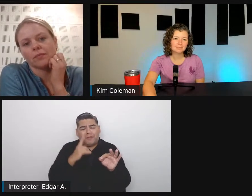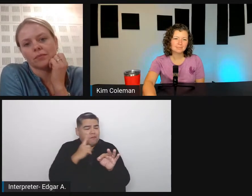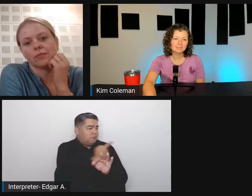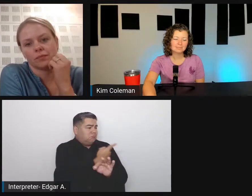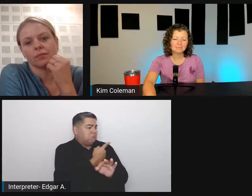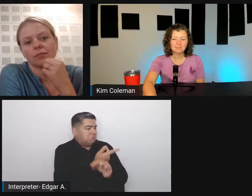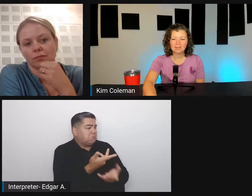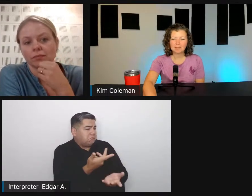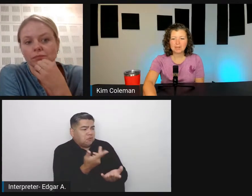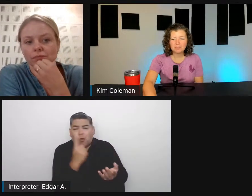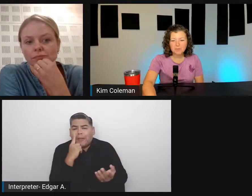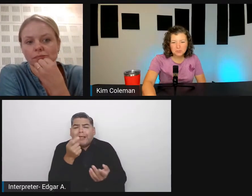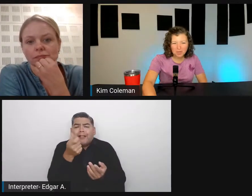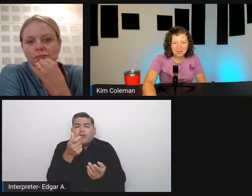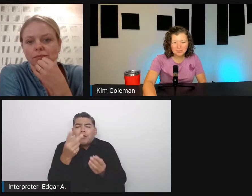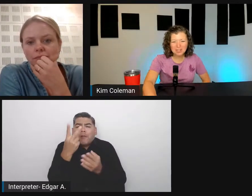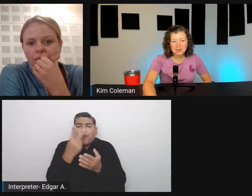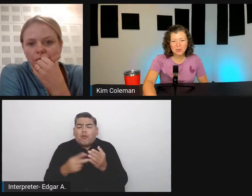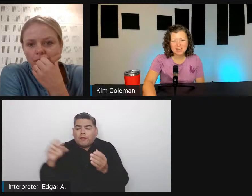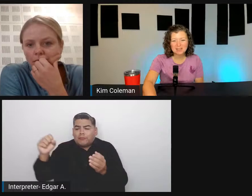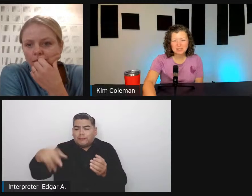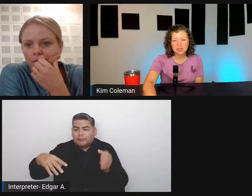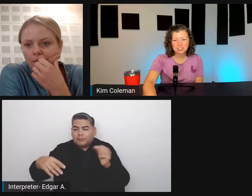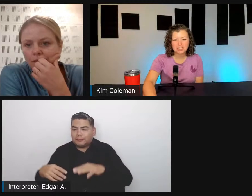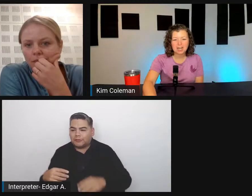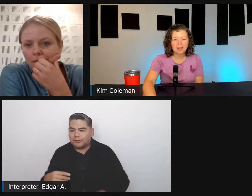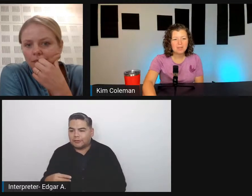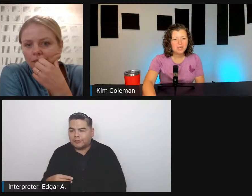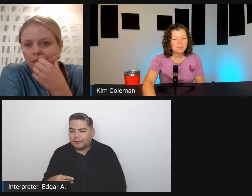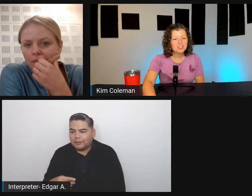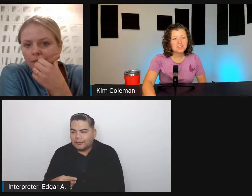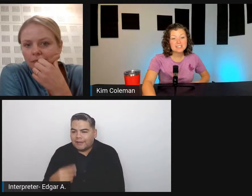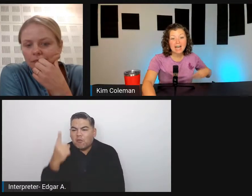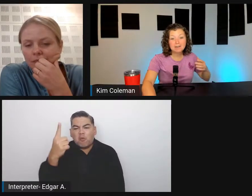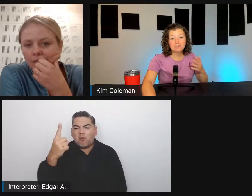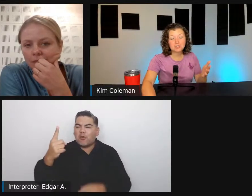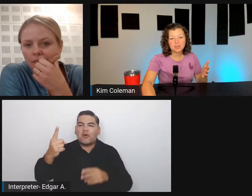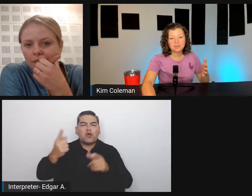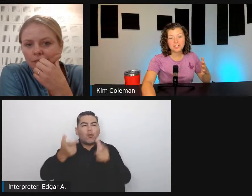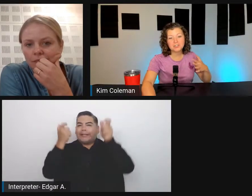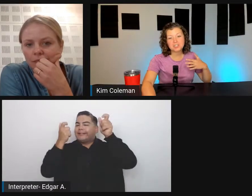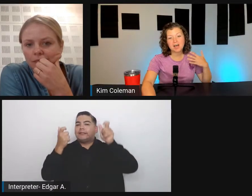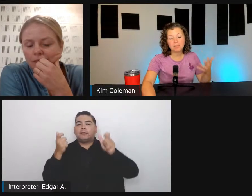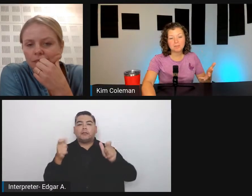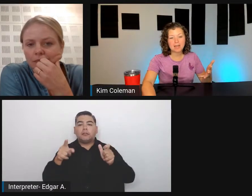We are not so much focused on audio. We do a lot of podcasts but text is great for us at least. So it is a bit of both.